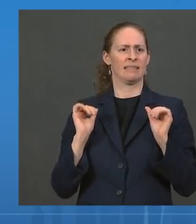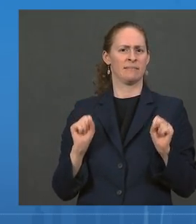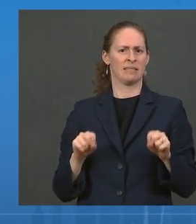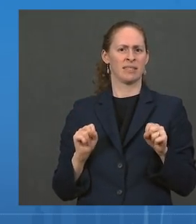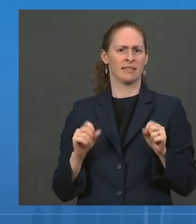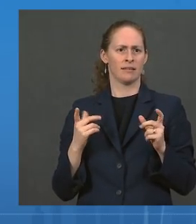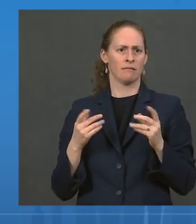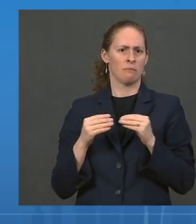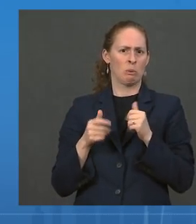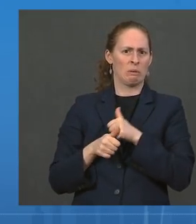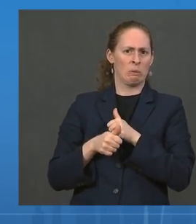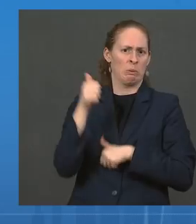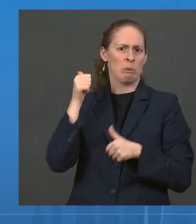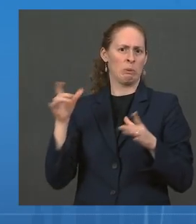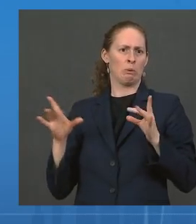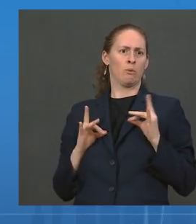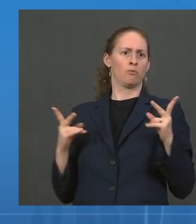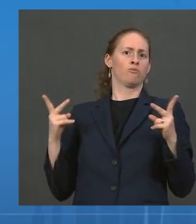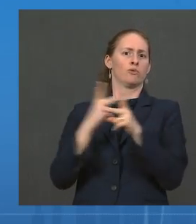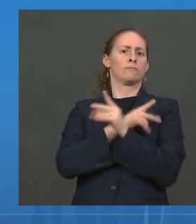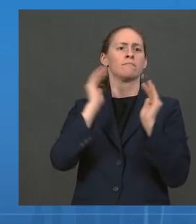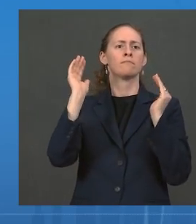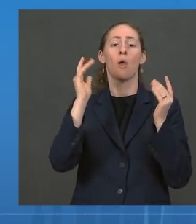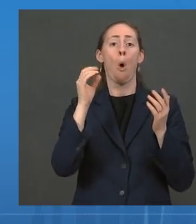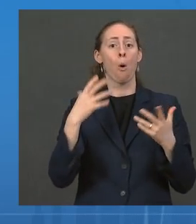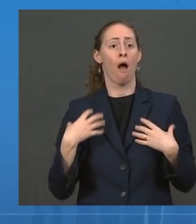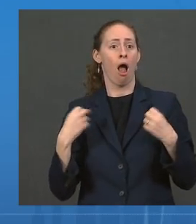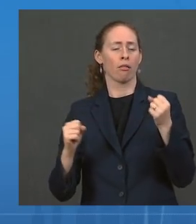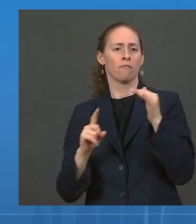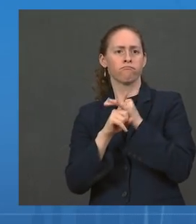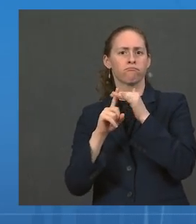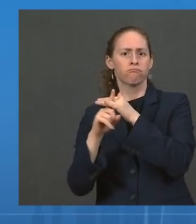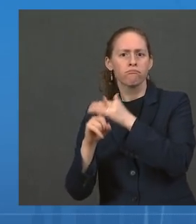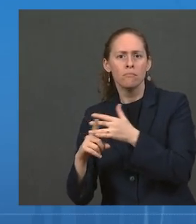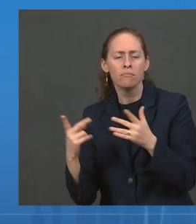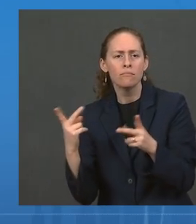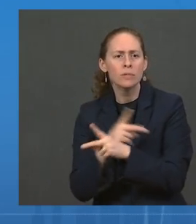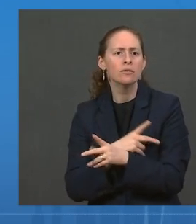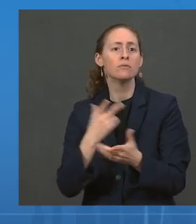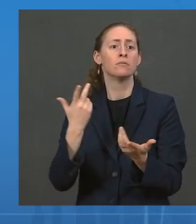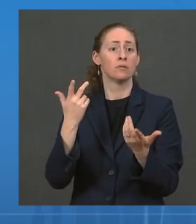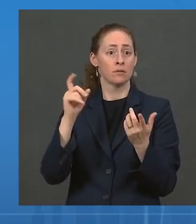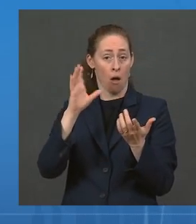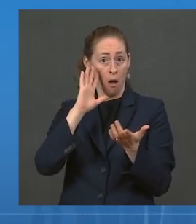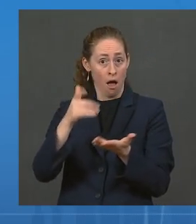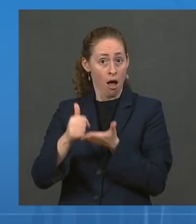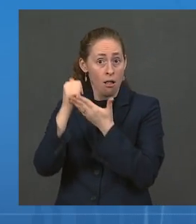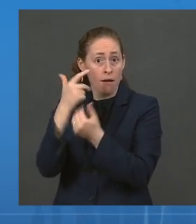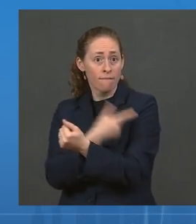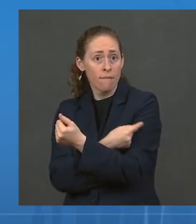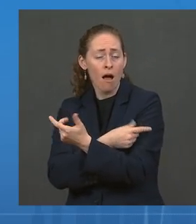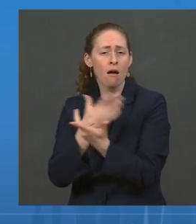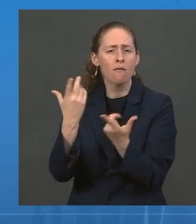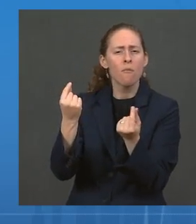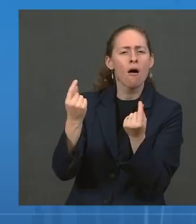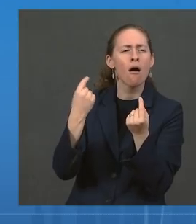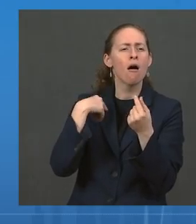and to assess the waning vaccine effectiveness, and what interventions we can put in place to help protect those who are most vulnerable.